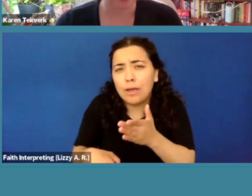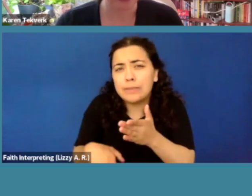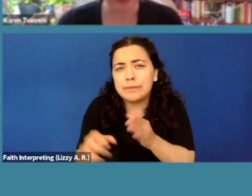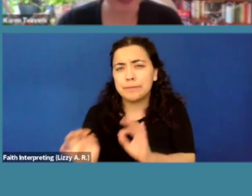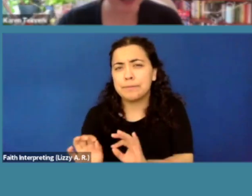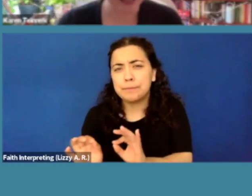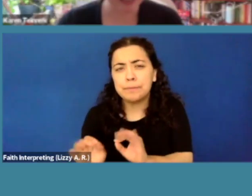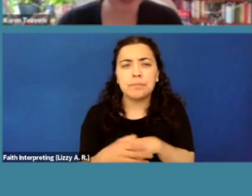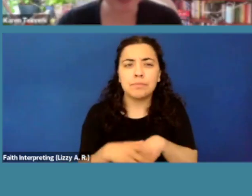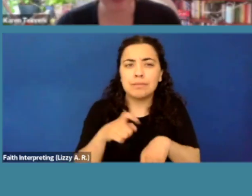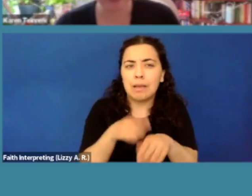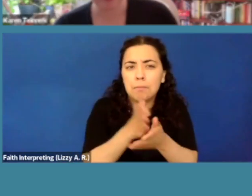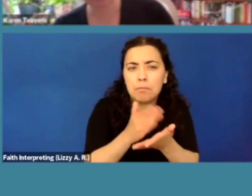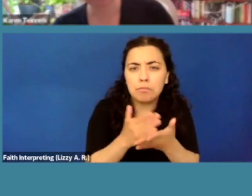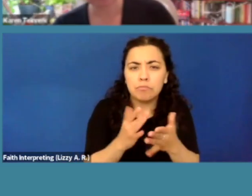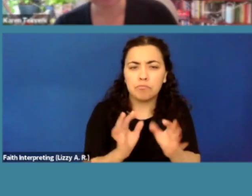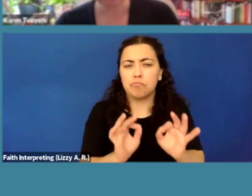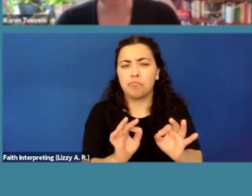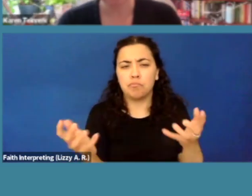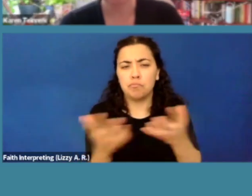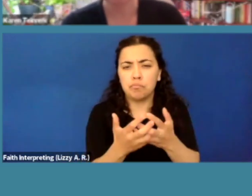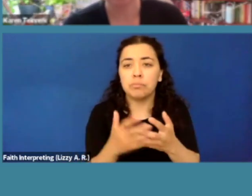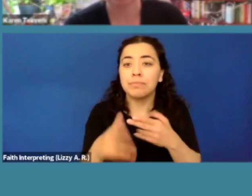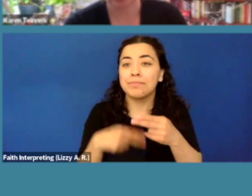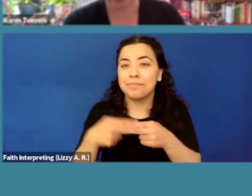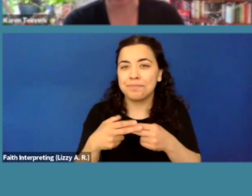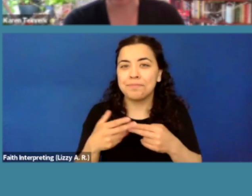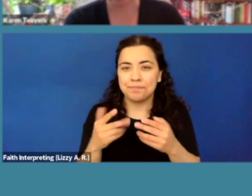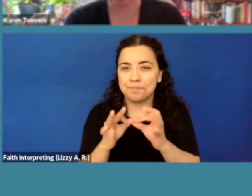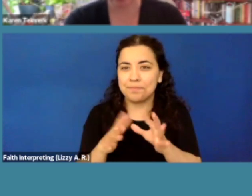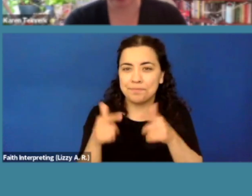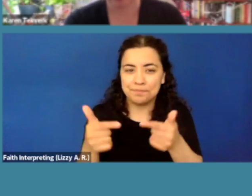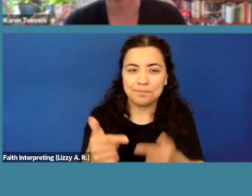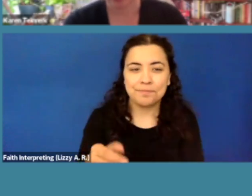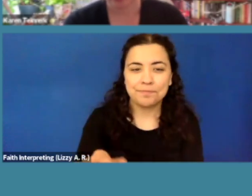All right, next slide, please. A couple of notes on virtual programs.